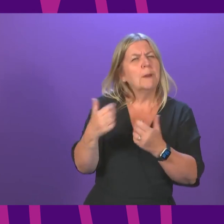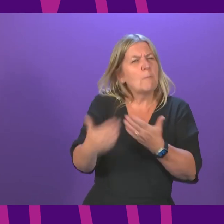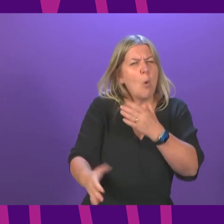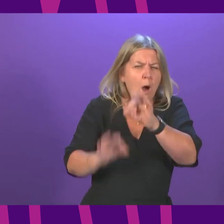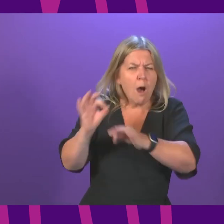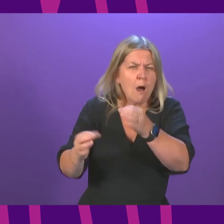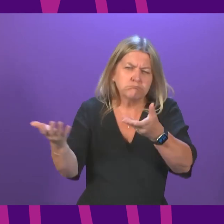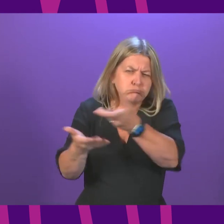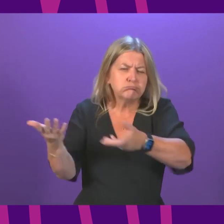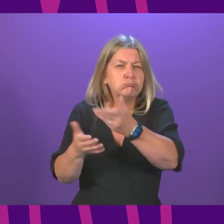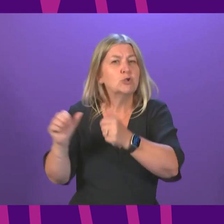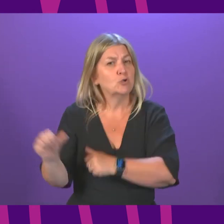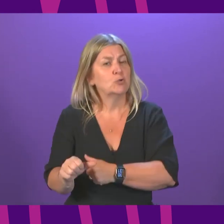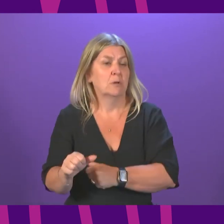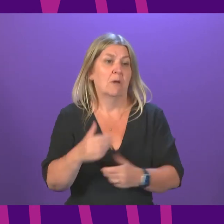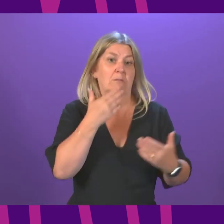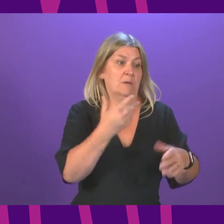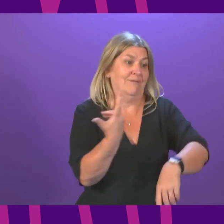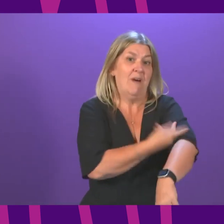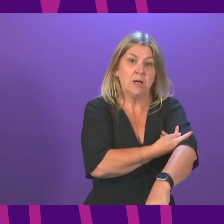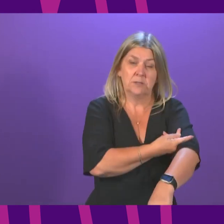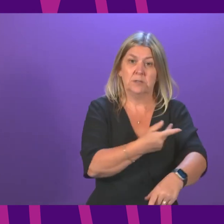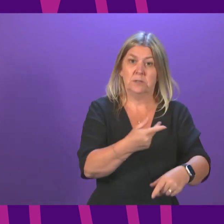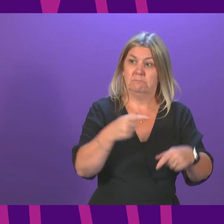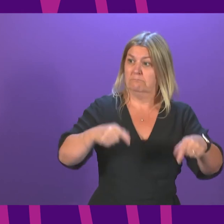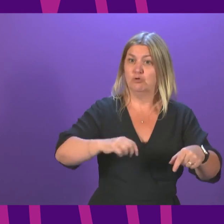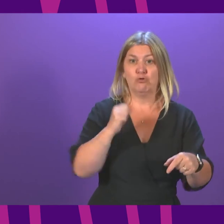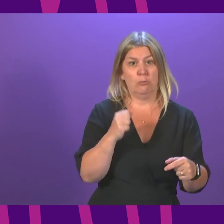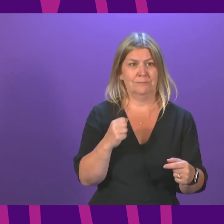but a family business that is currently run by the third generation. What a difference